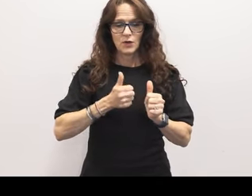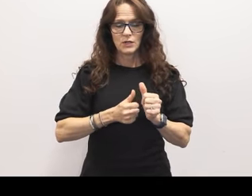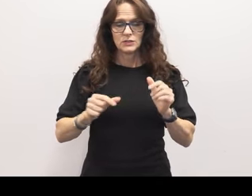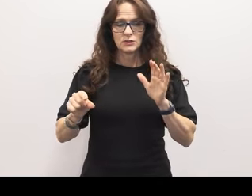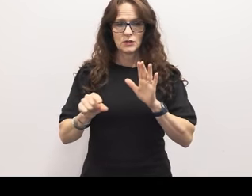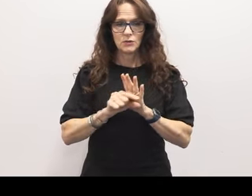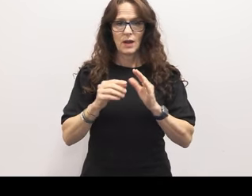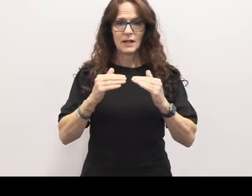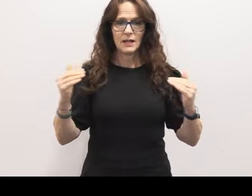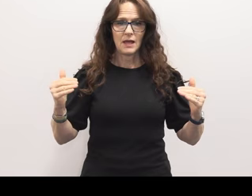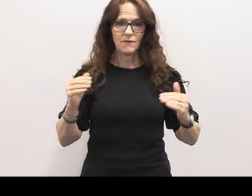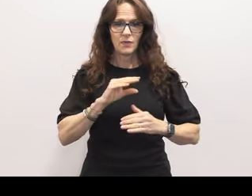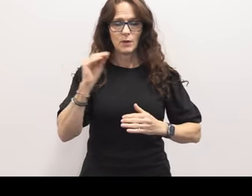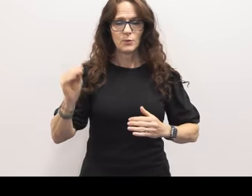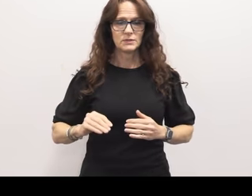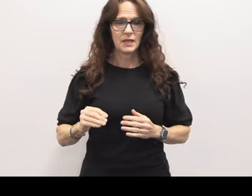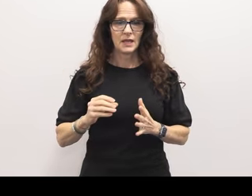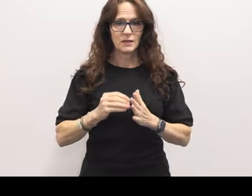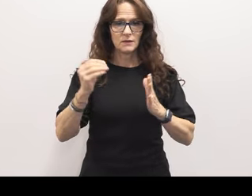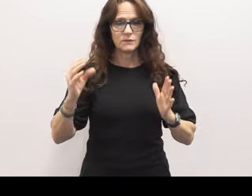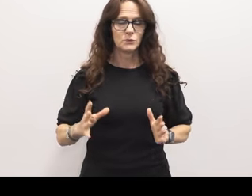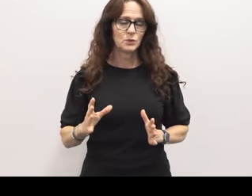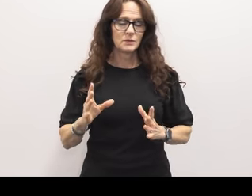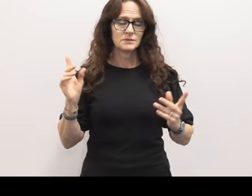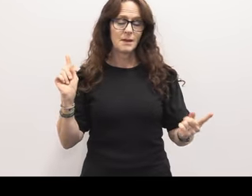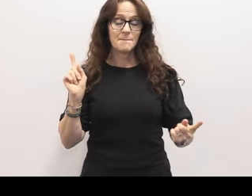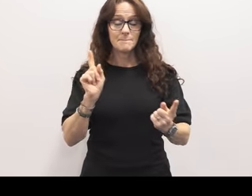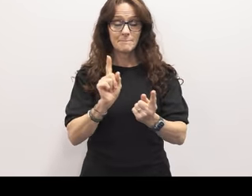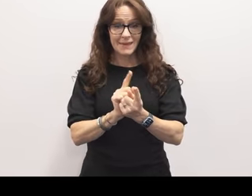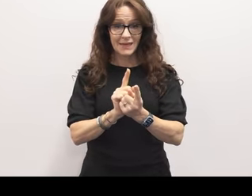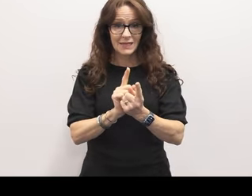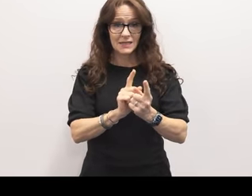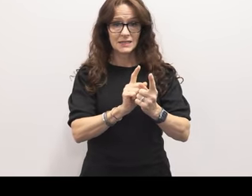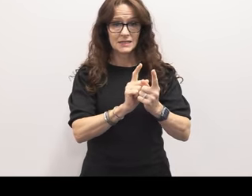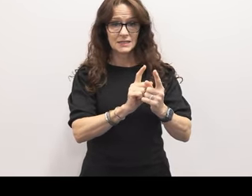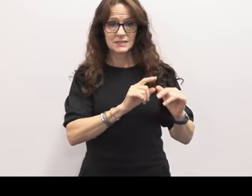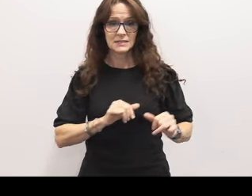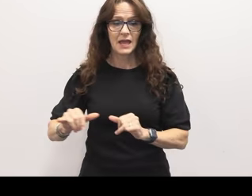The percent of students meeting or exceeding standards in 20 to 23 decline slightly in reading,